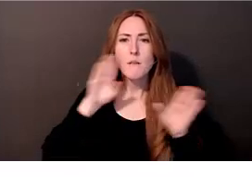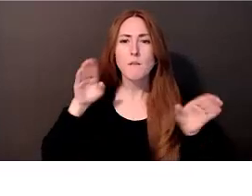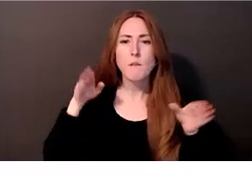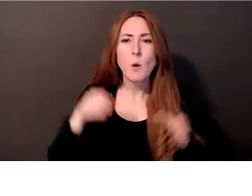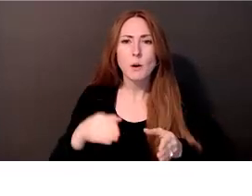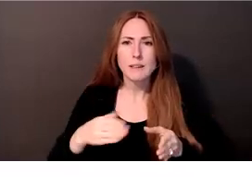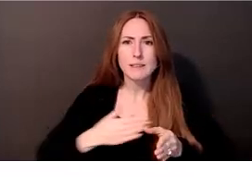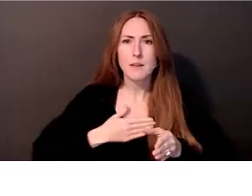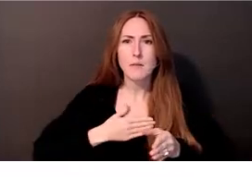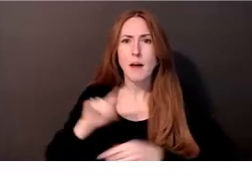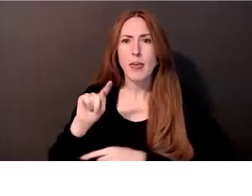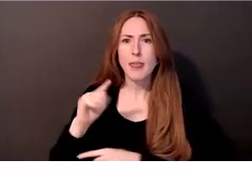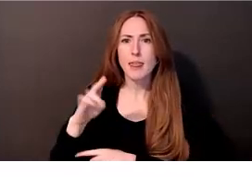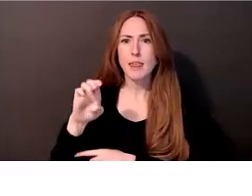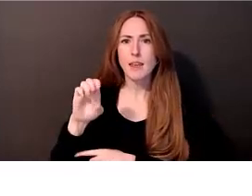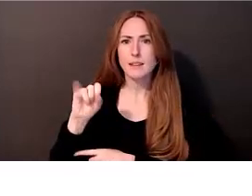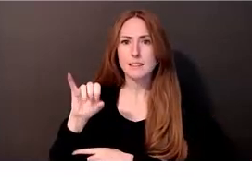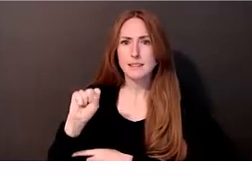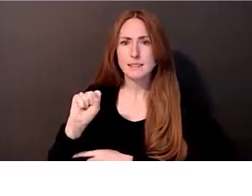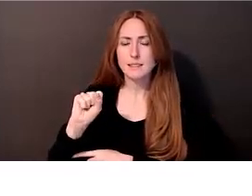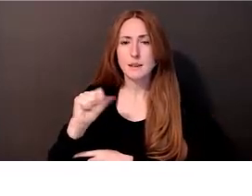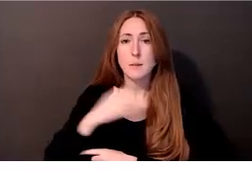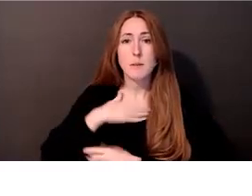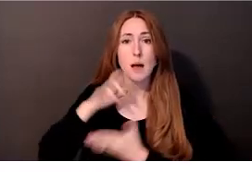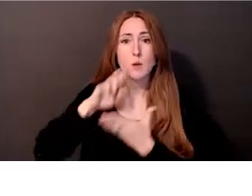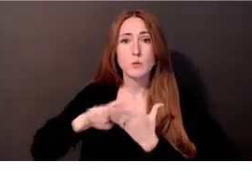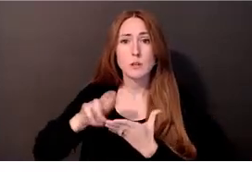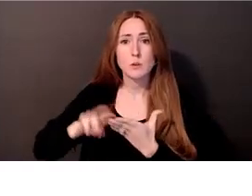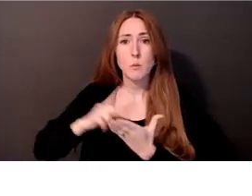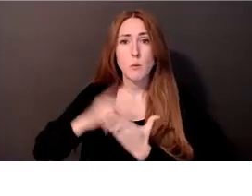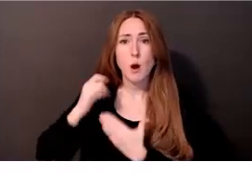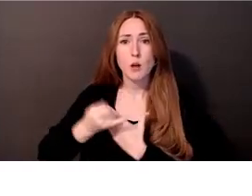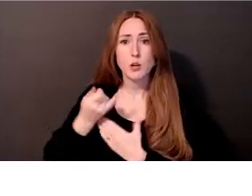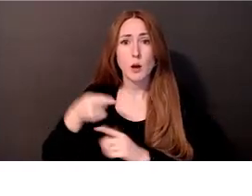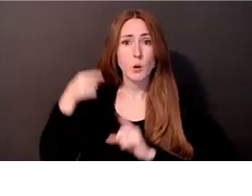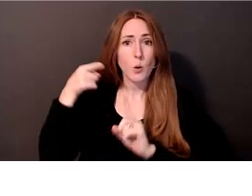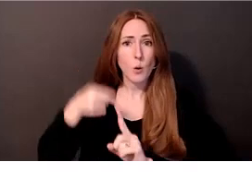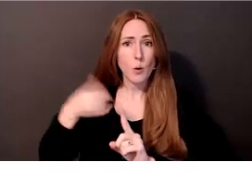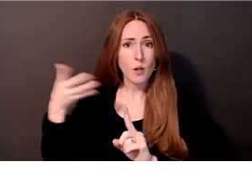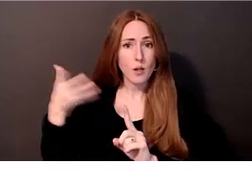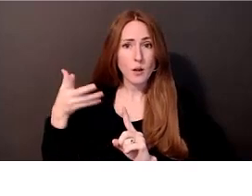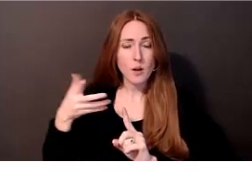So the goal of my research projects were to explore that profile of knowledge brokers